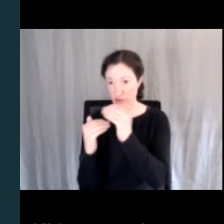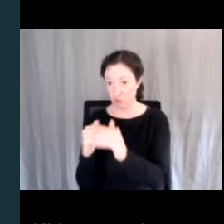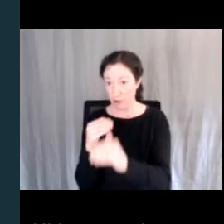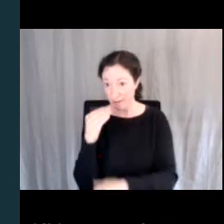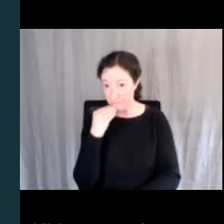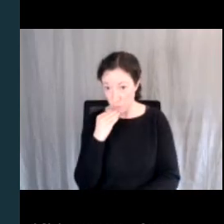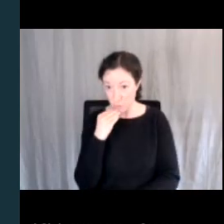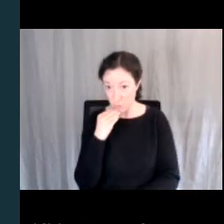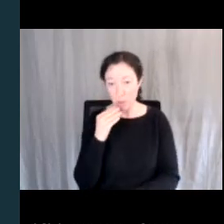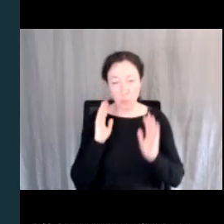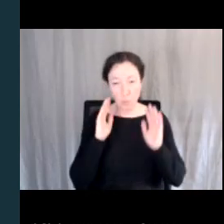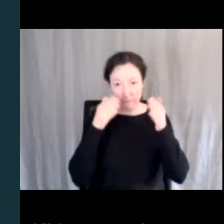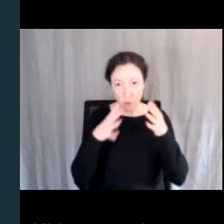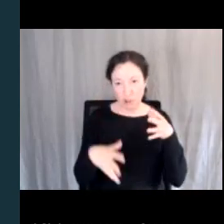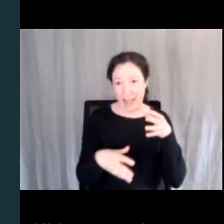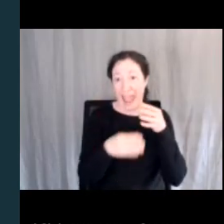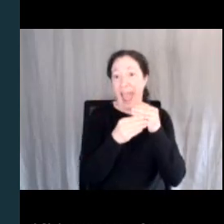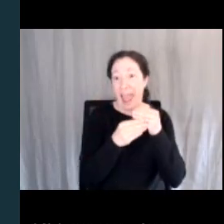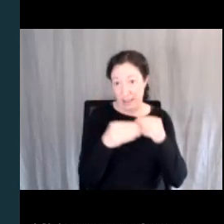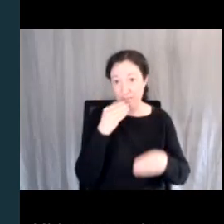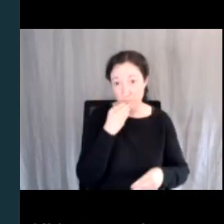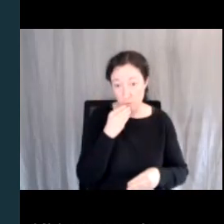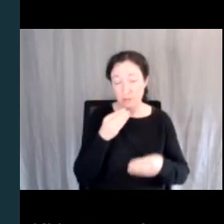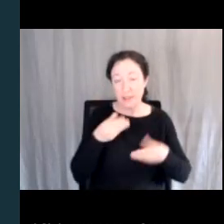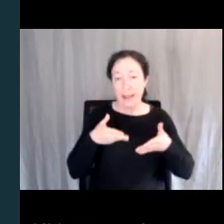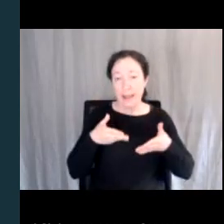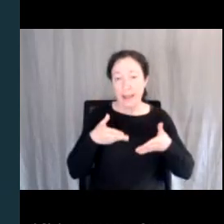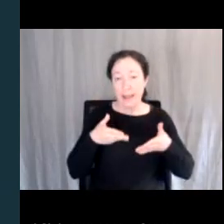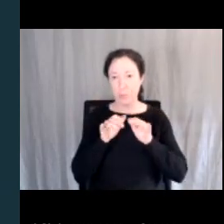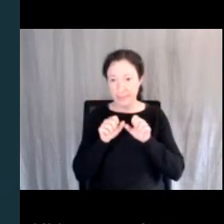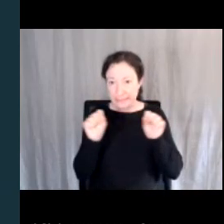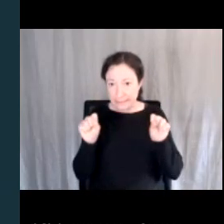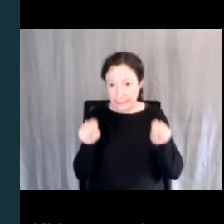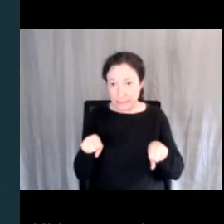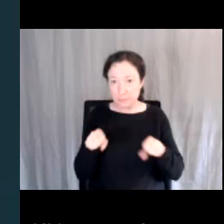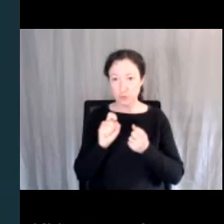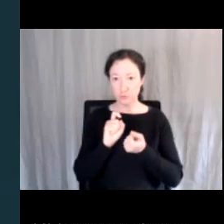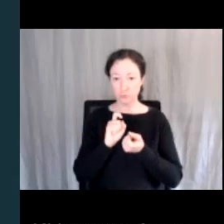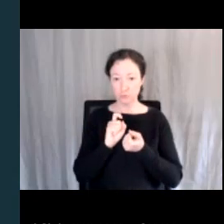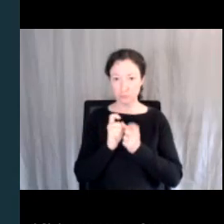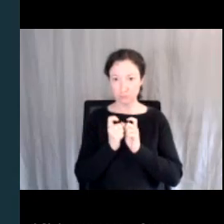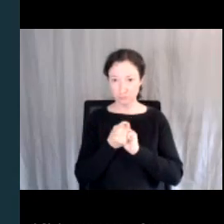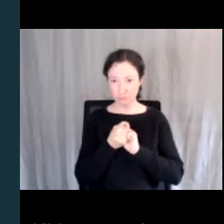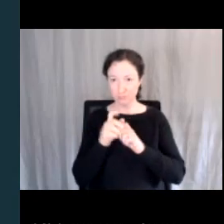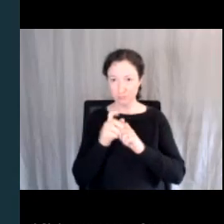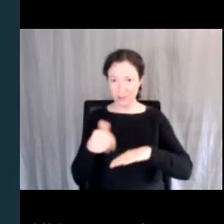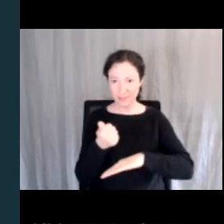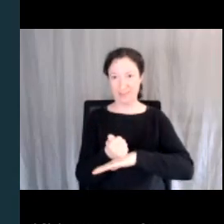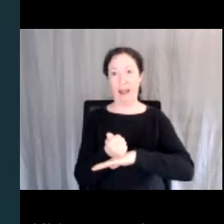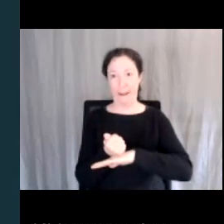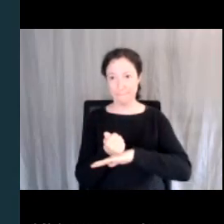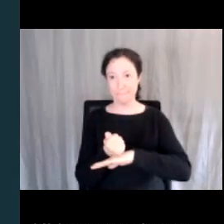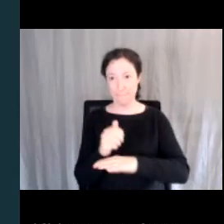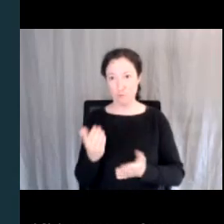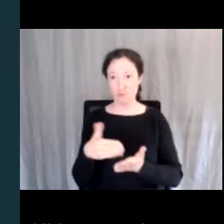and then let the system recalibrate. So protein and vegetables will do that. When you eat protein, a small amount at every meal,